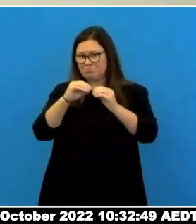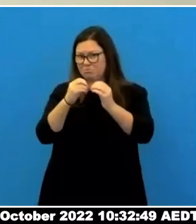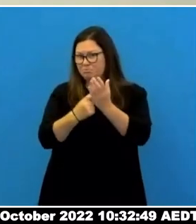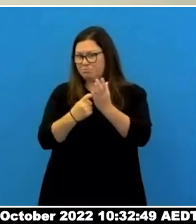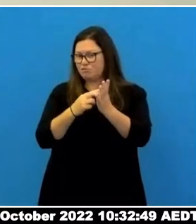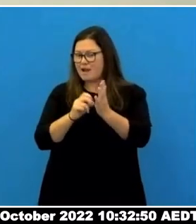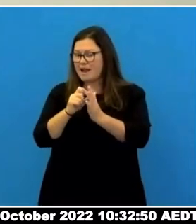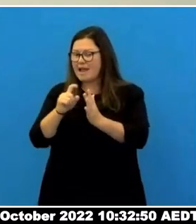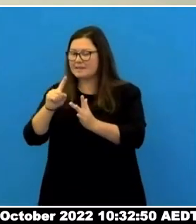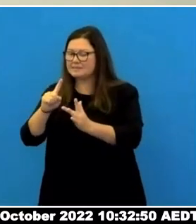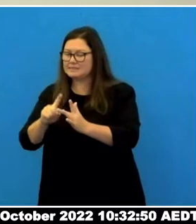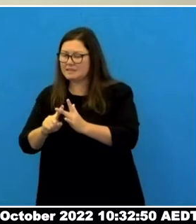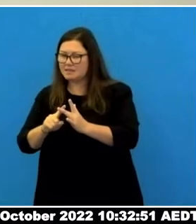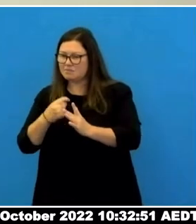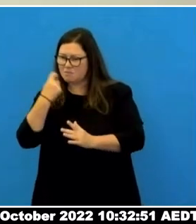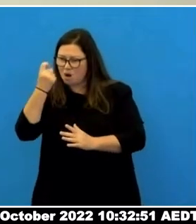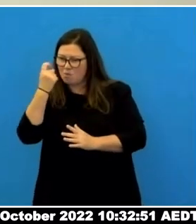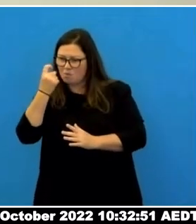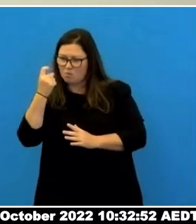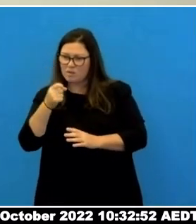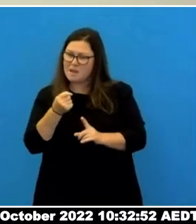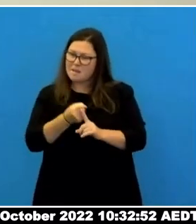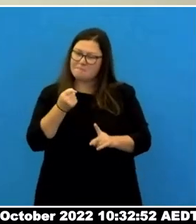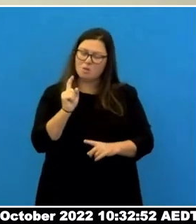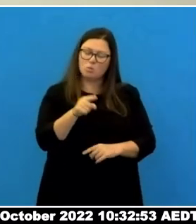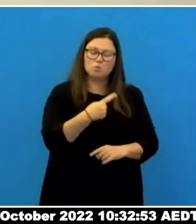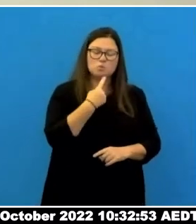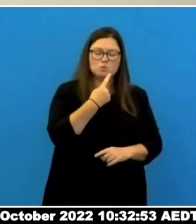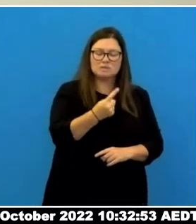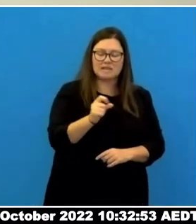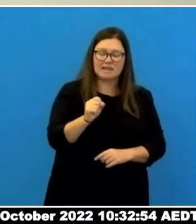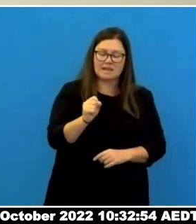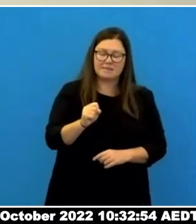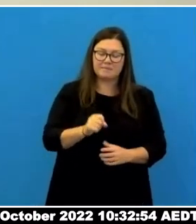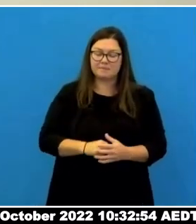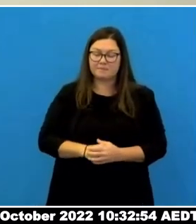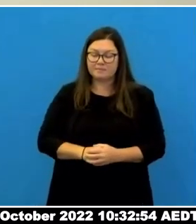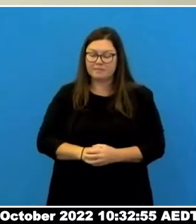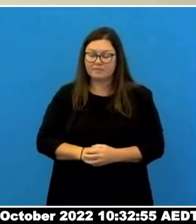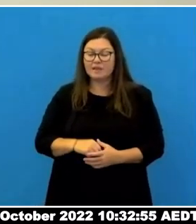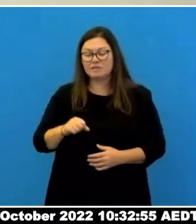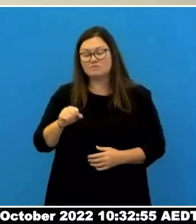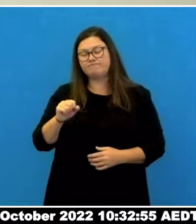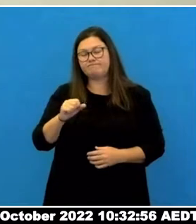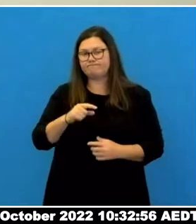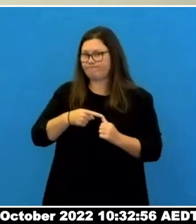And the question is how do we keep enlarging those protections to our legal system. And the question is how adequate. Yes.